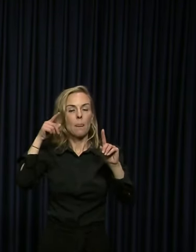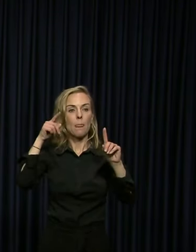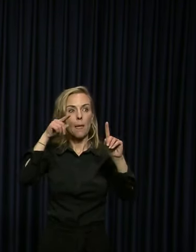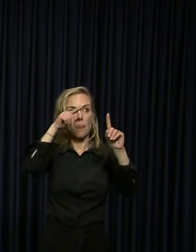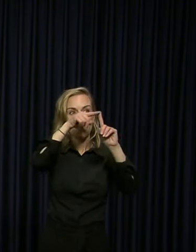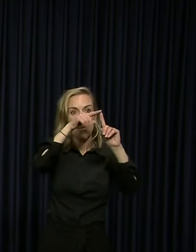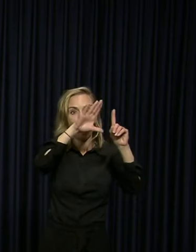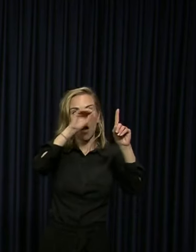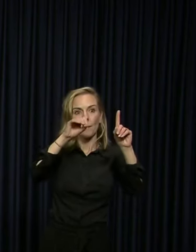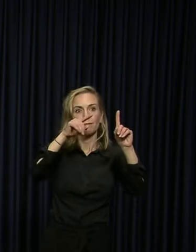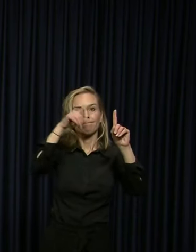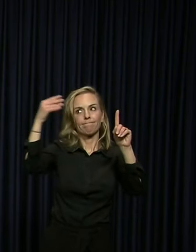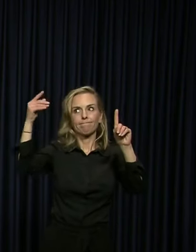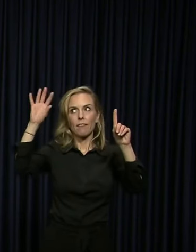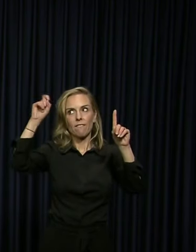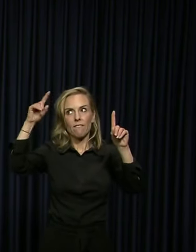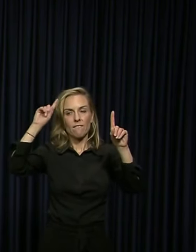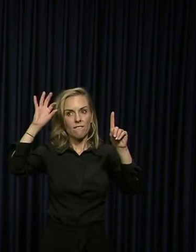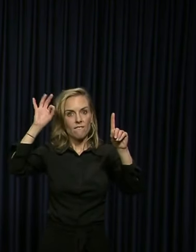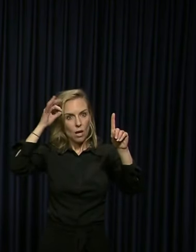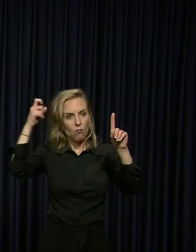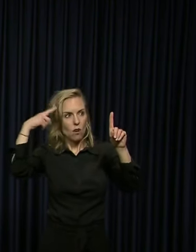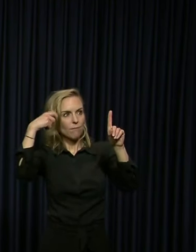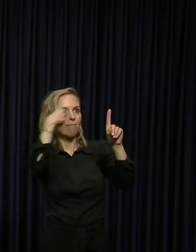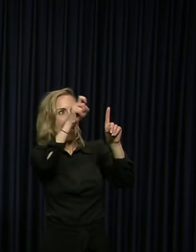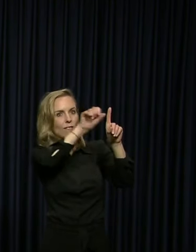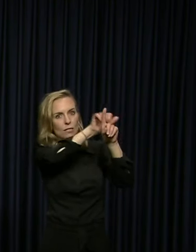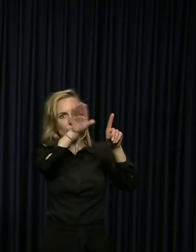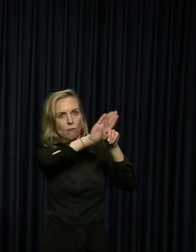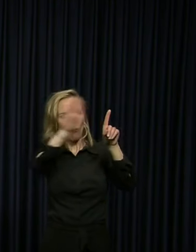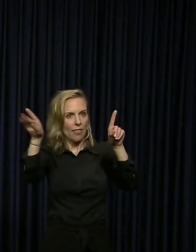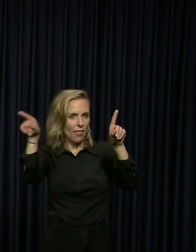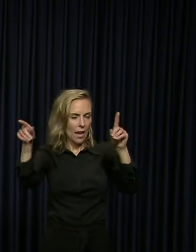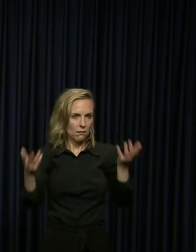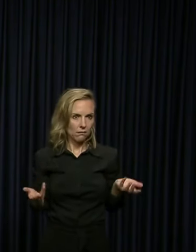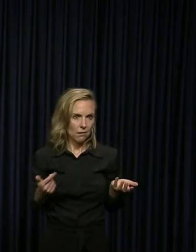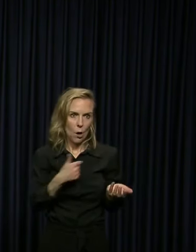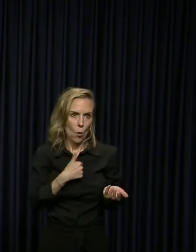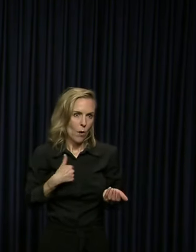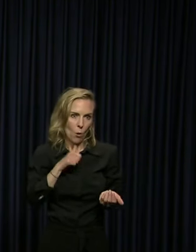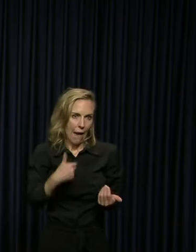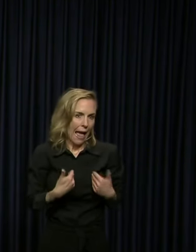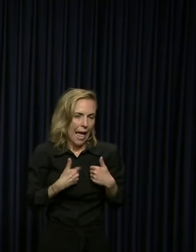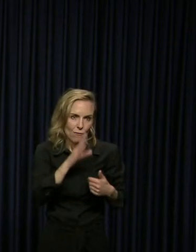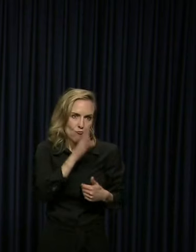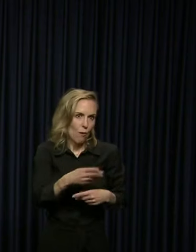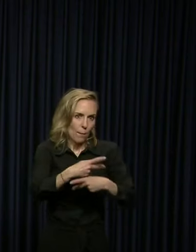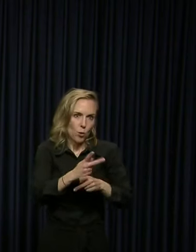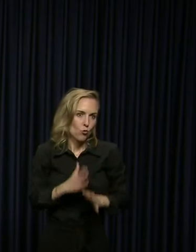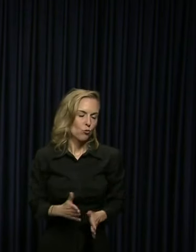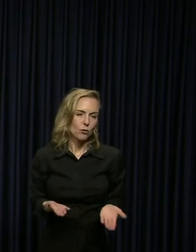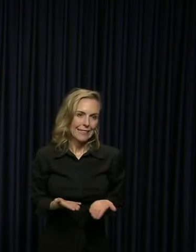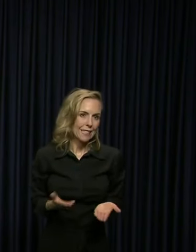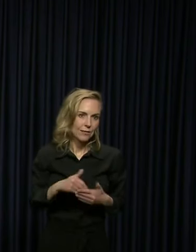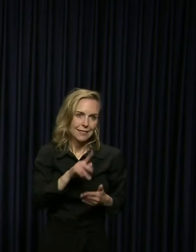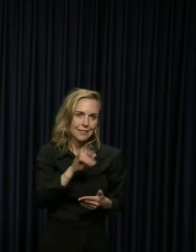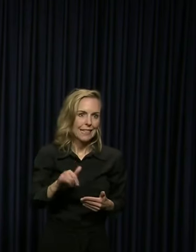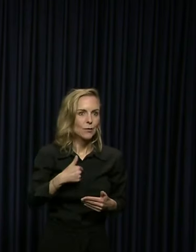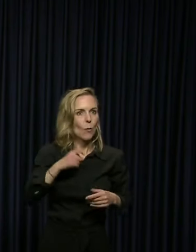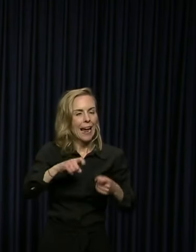IN LOUISVILLE, KENTUCKY SAYS THE FACILITY IS BRINGING IN BEDS TO HOUSE DOZENS OF PATIENTS BY THE